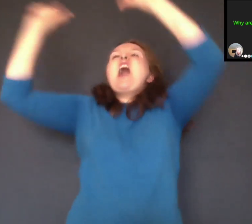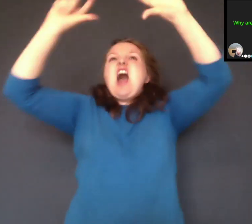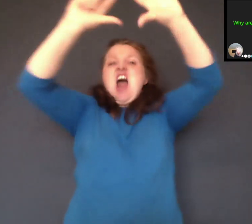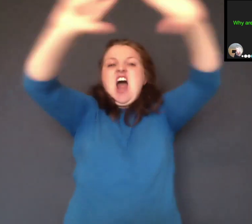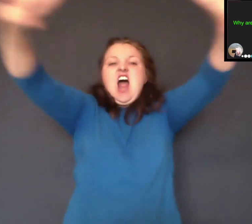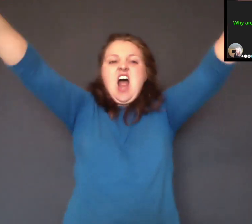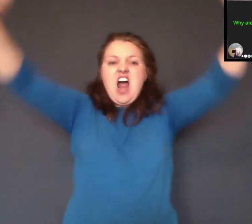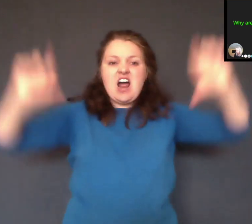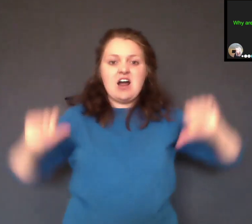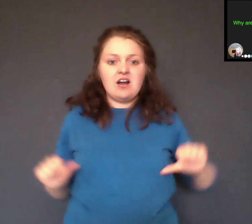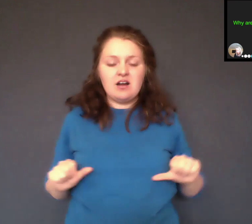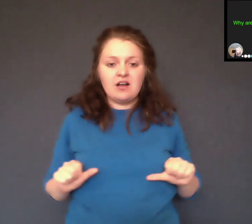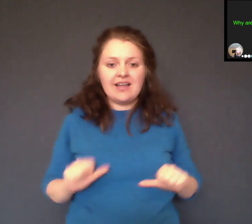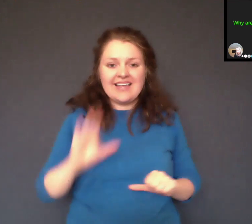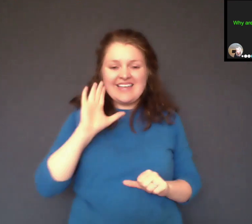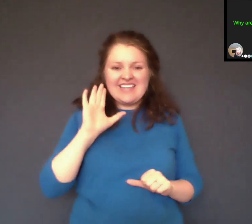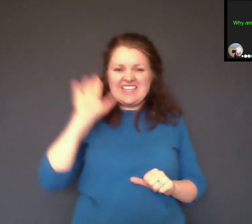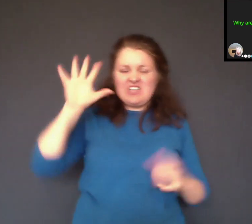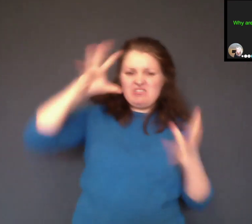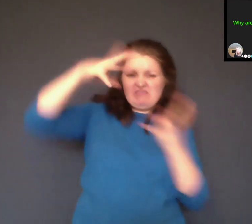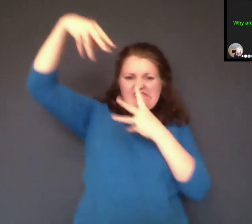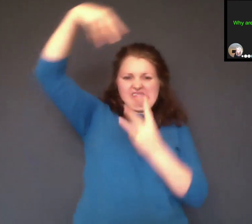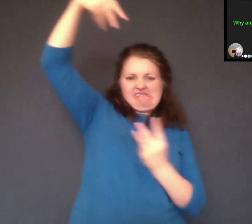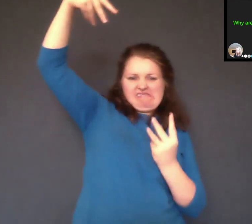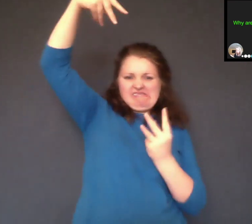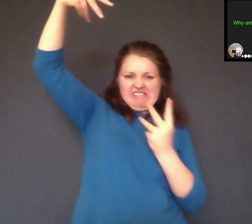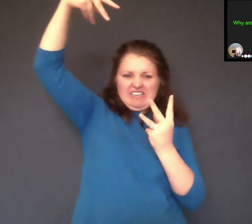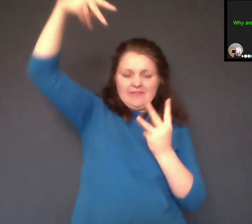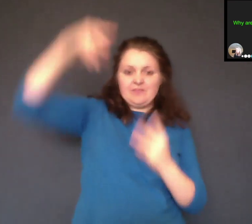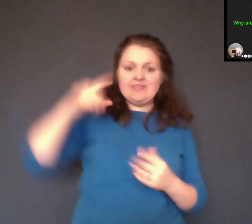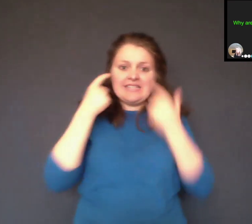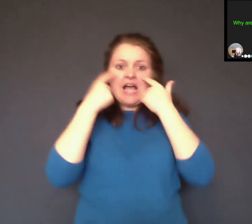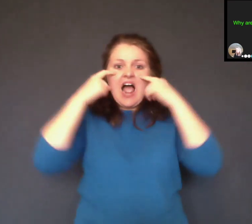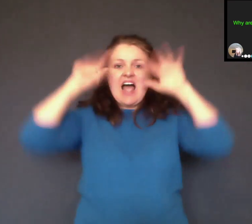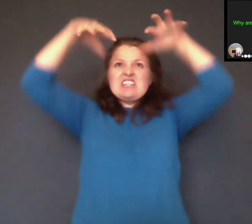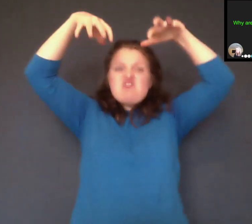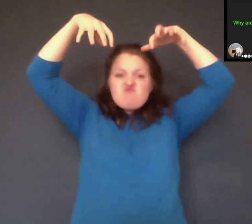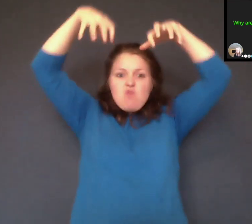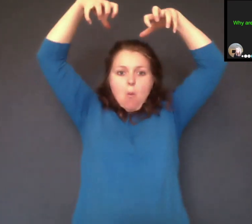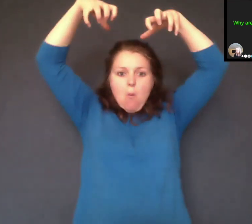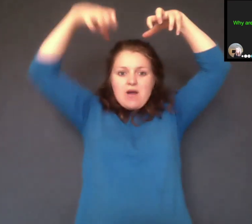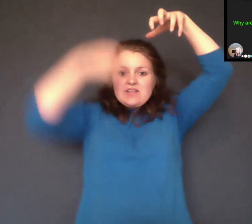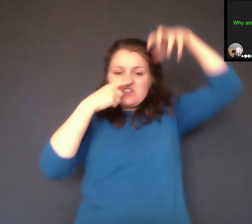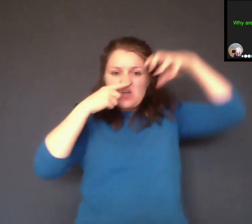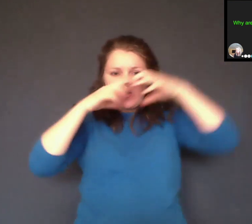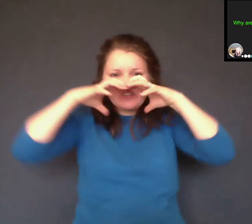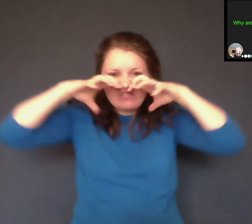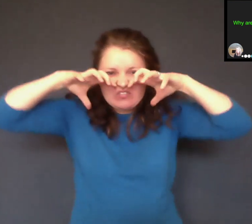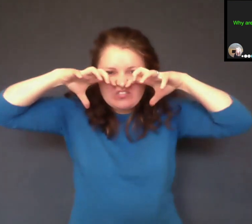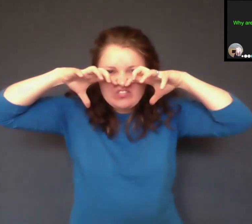his eyes were dark pits gouged into the timbers his nose was flared and flattened grotesquely